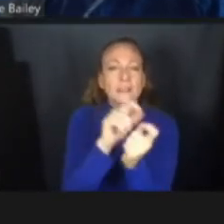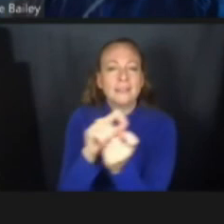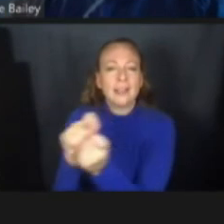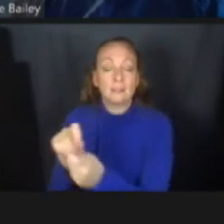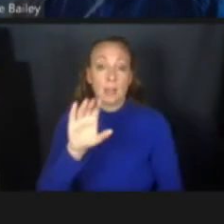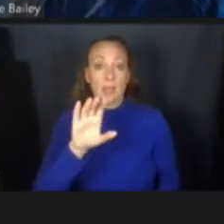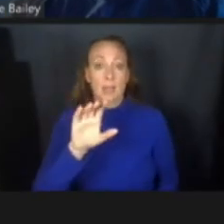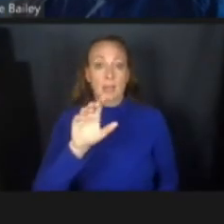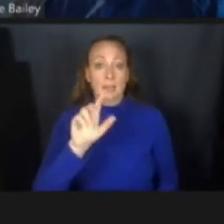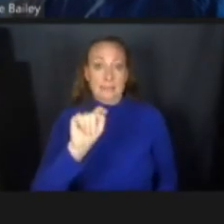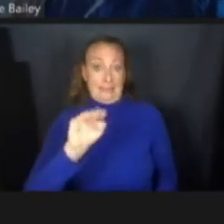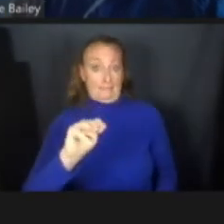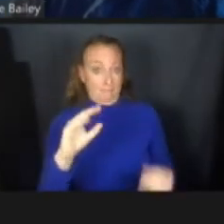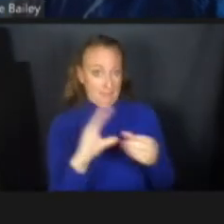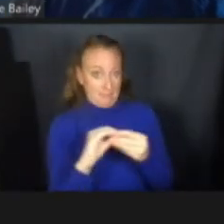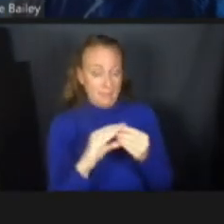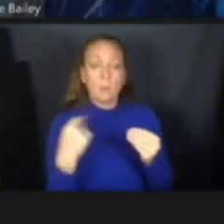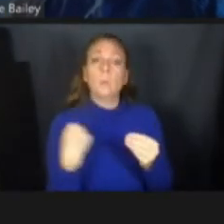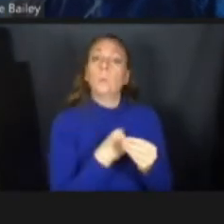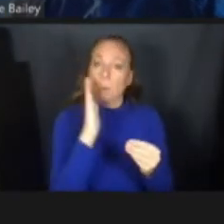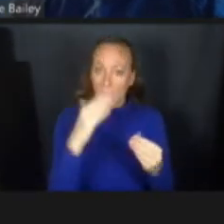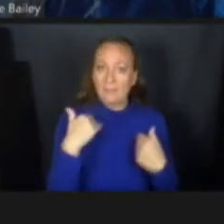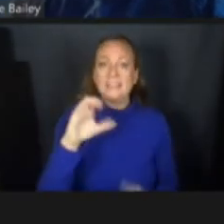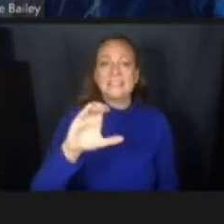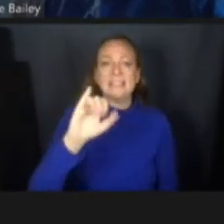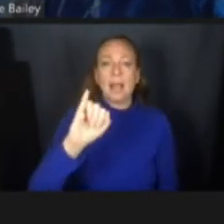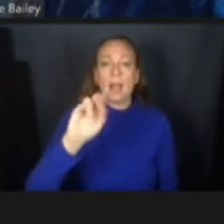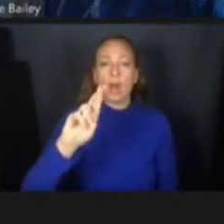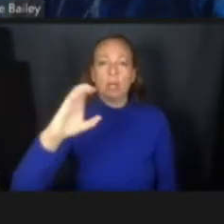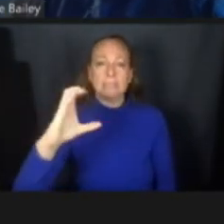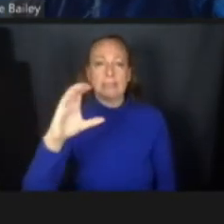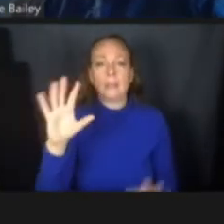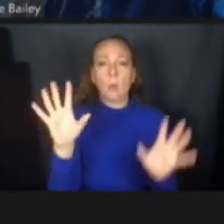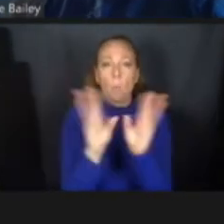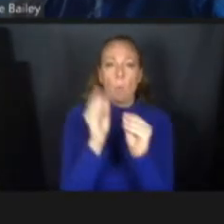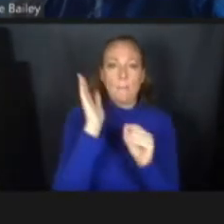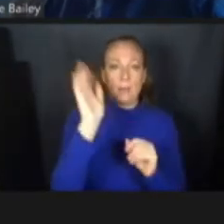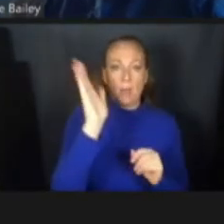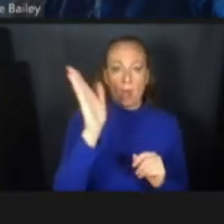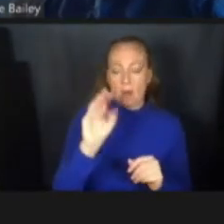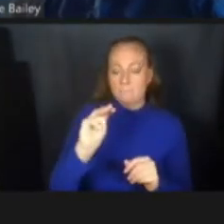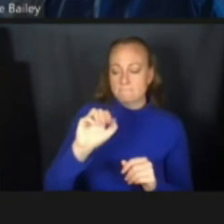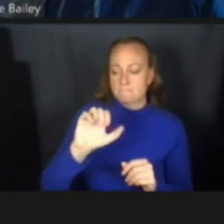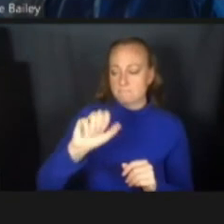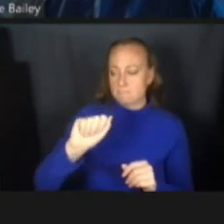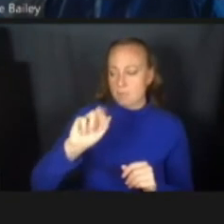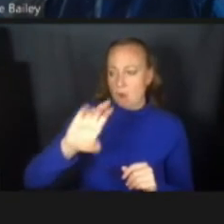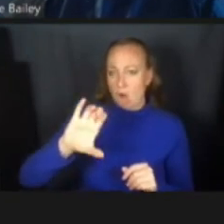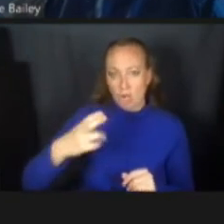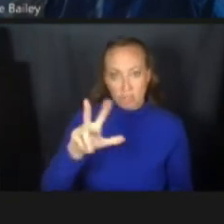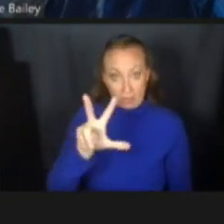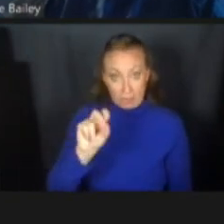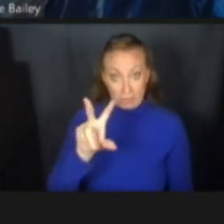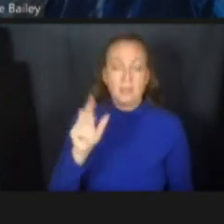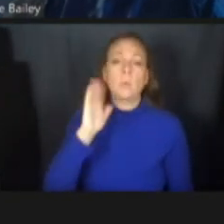We will be having the CIOC webinar on March 30th, where will be discussing this very issue in further detail.